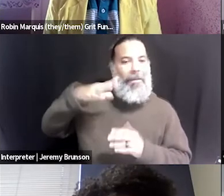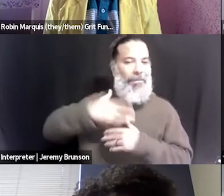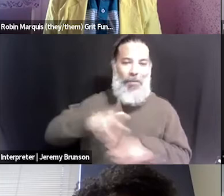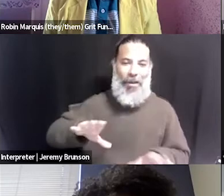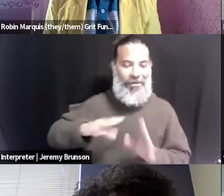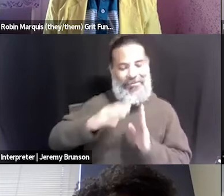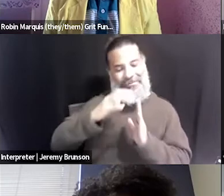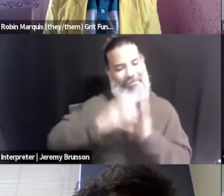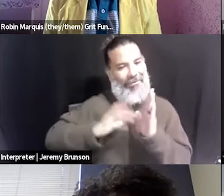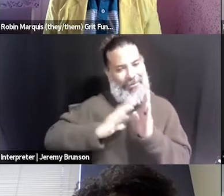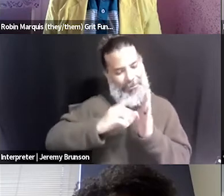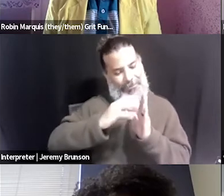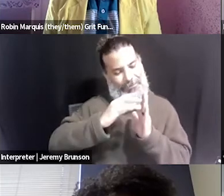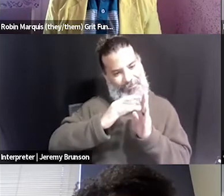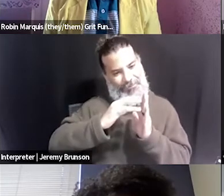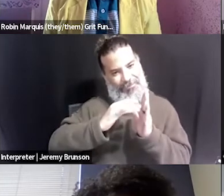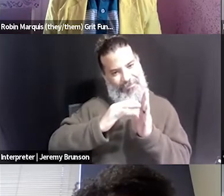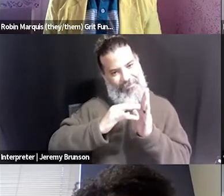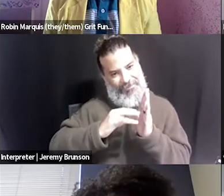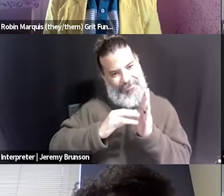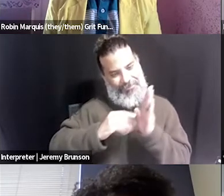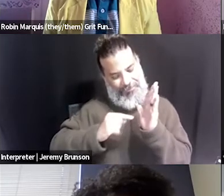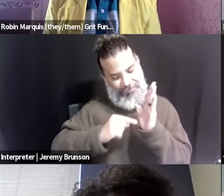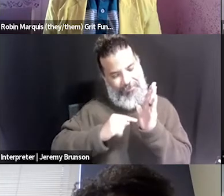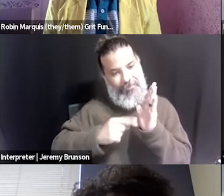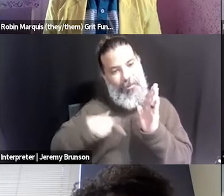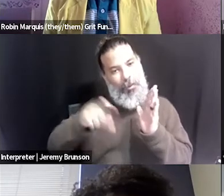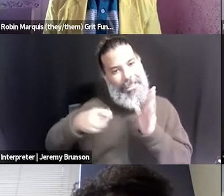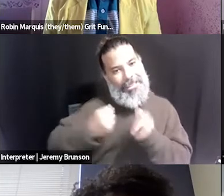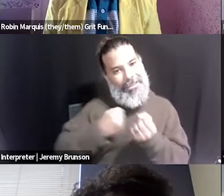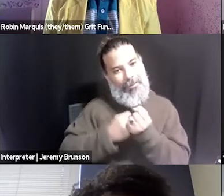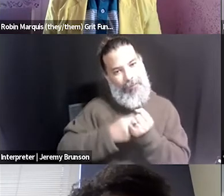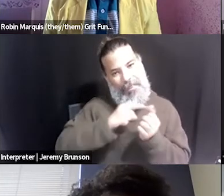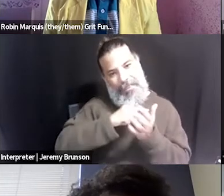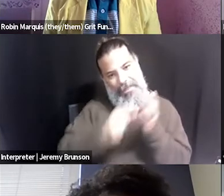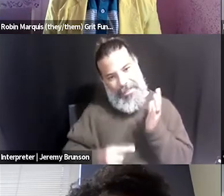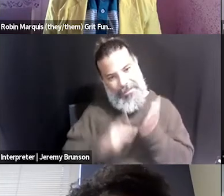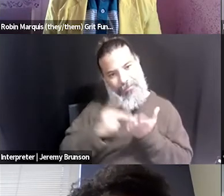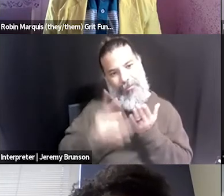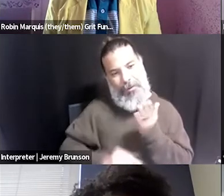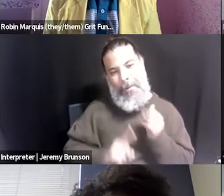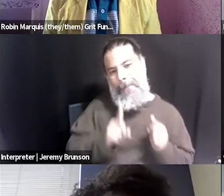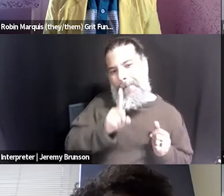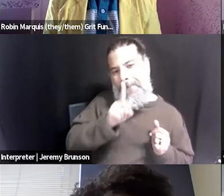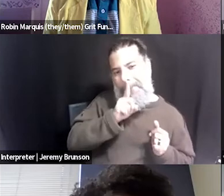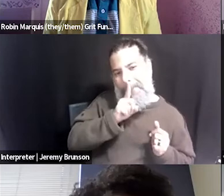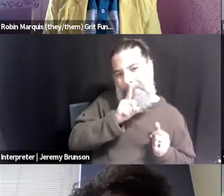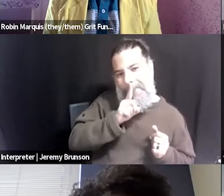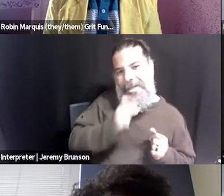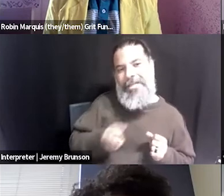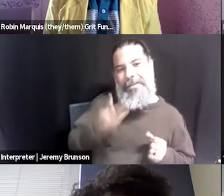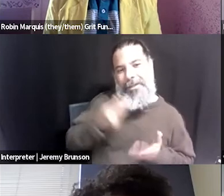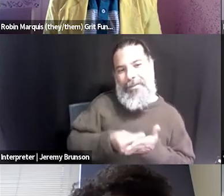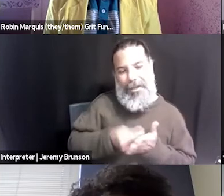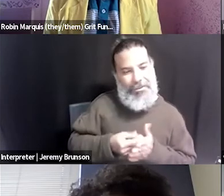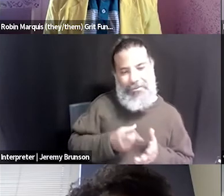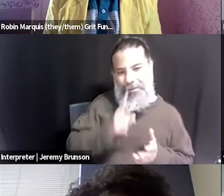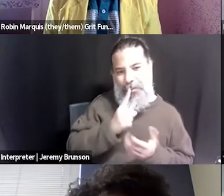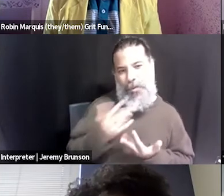You could be like we need support for these programs but you don't necessarily have to put a dollar amount right away.